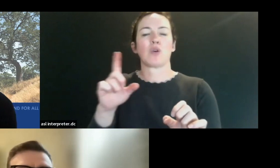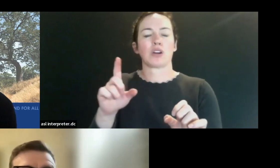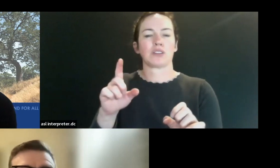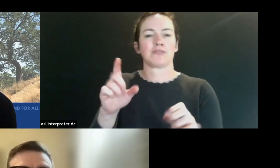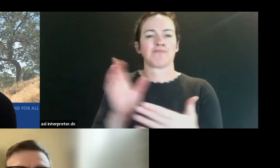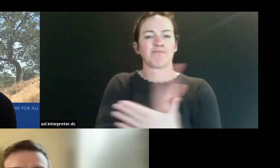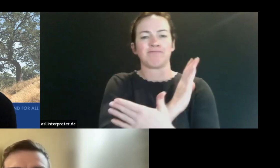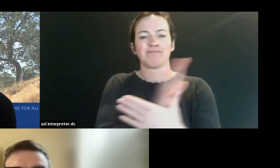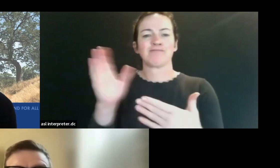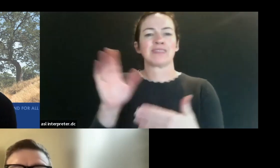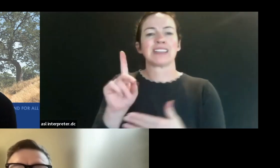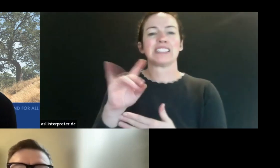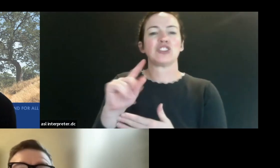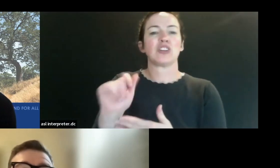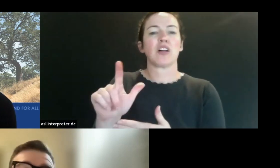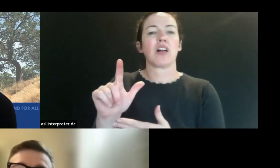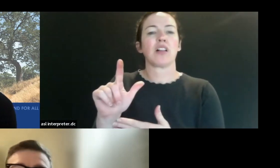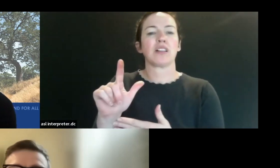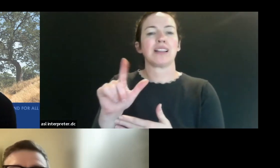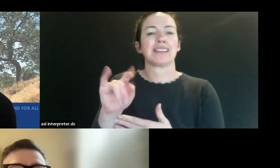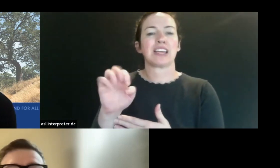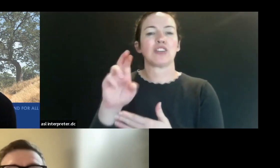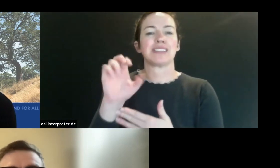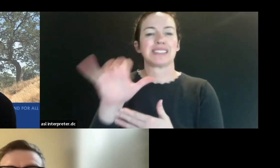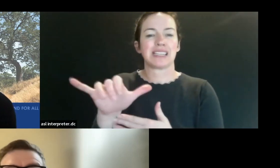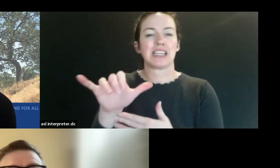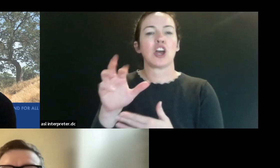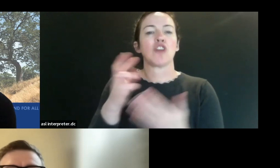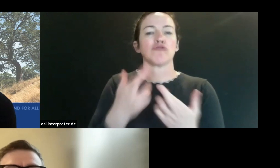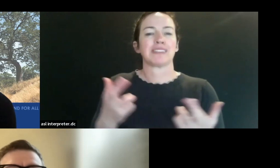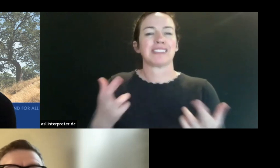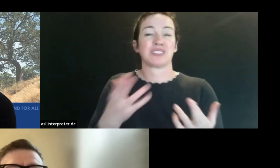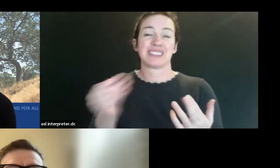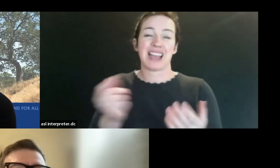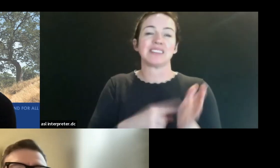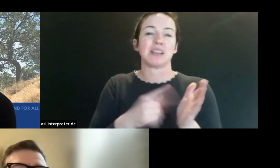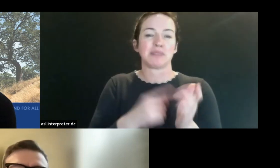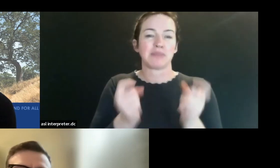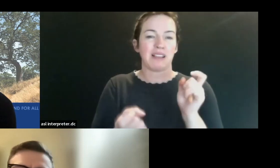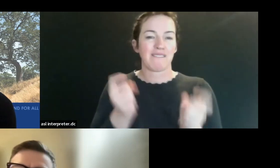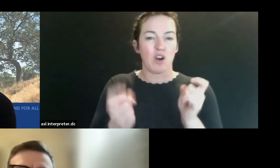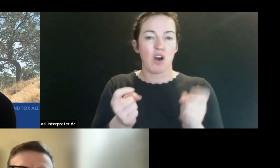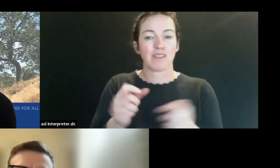literacy resources. And also they evolve, so in September all your accessibility feature